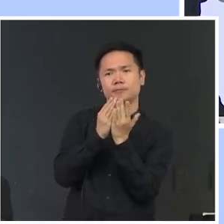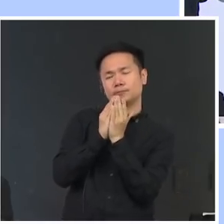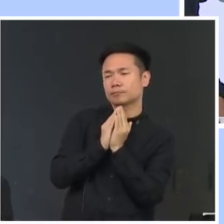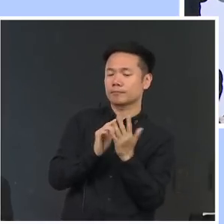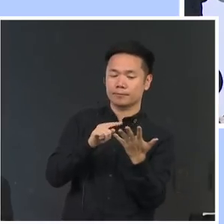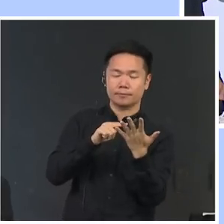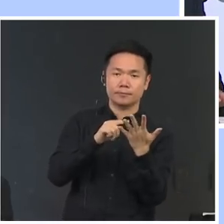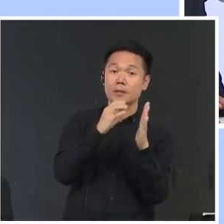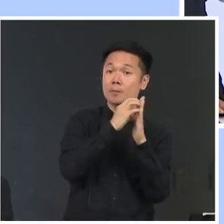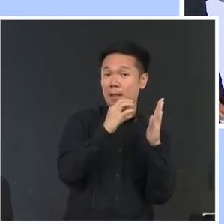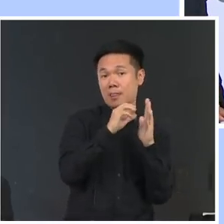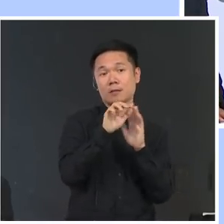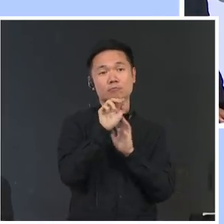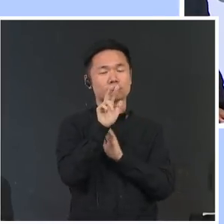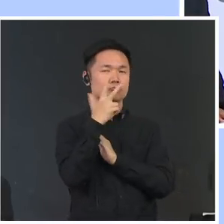It discovers education, the right to